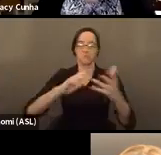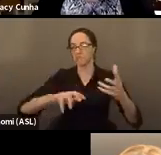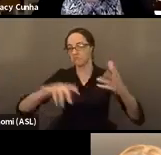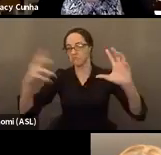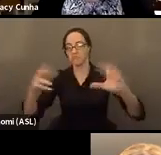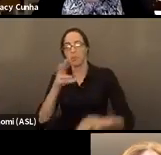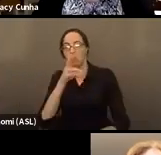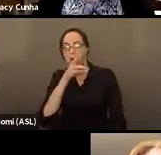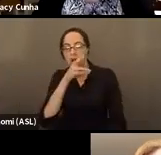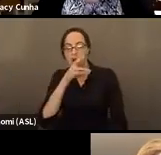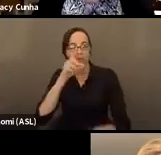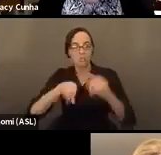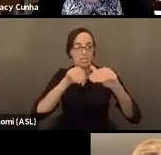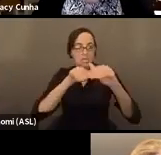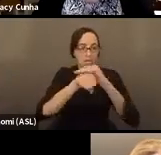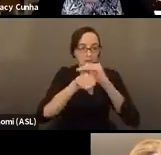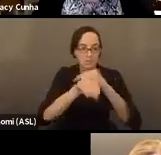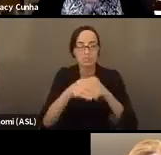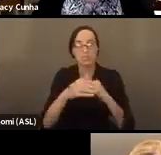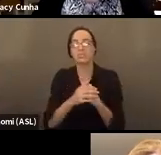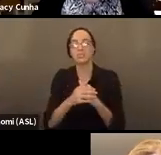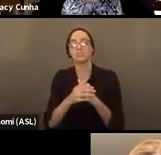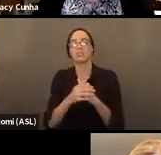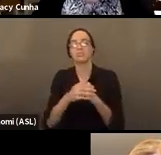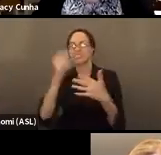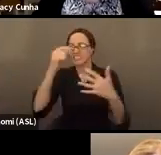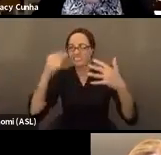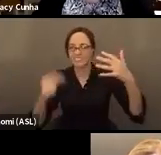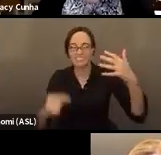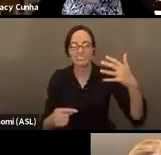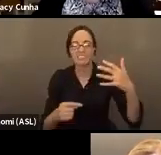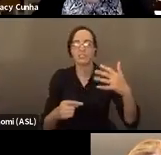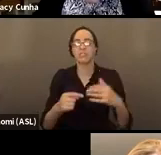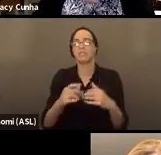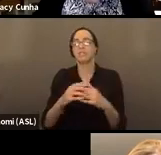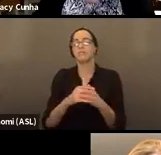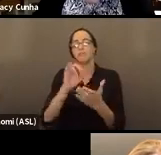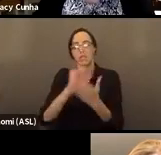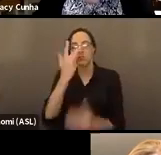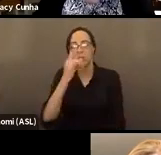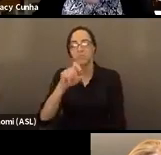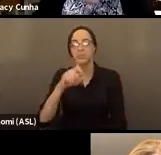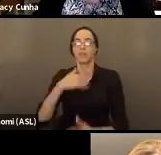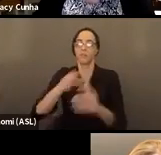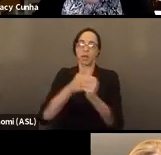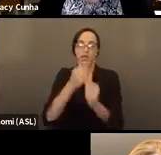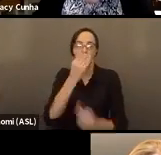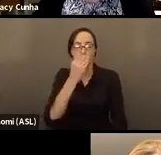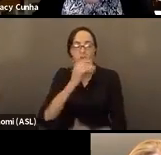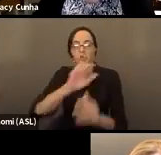really comes into play make sure you have your backup food your backup water all all of that well